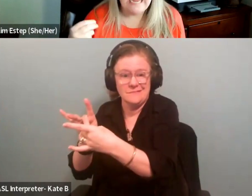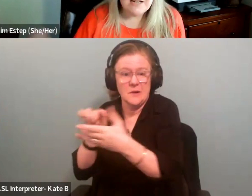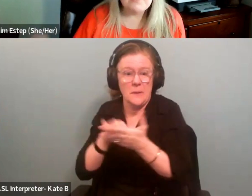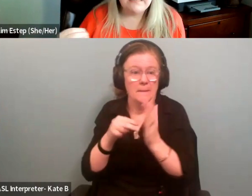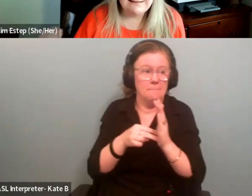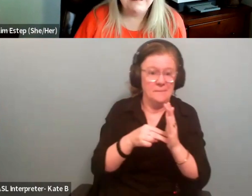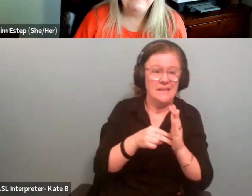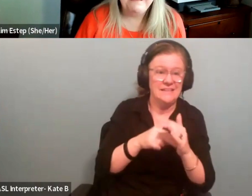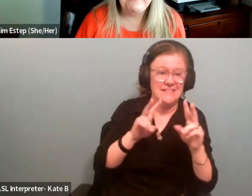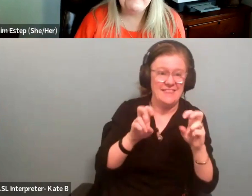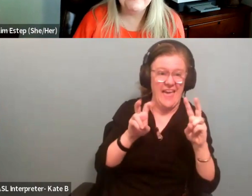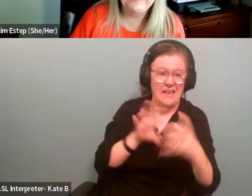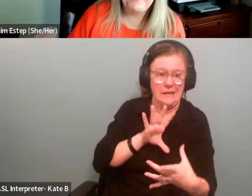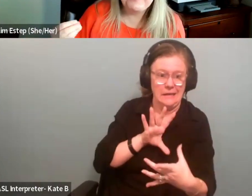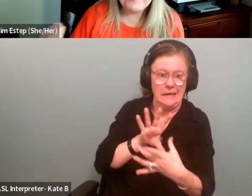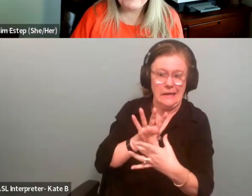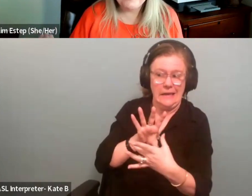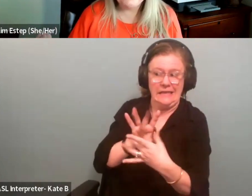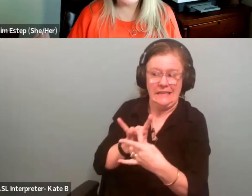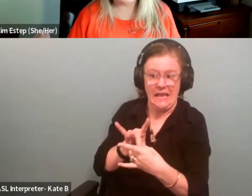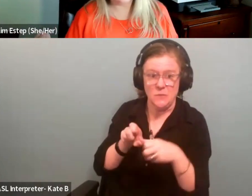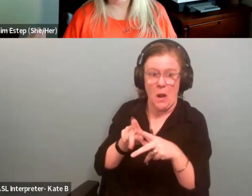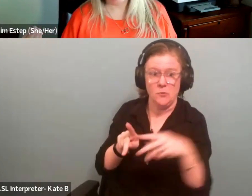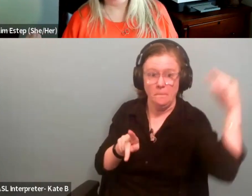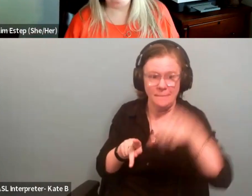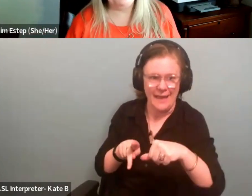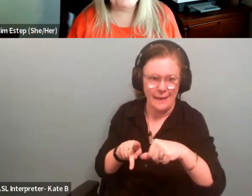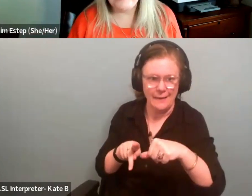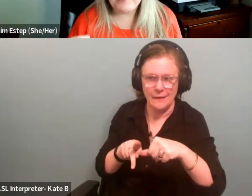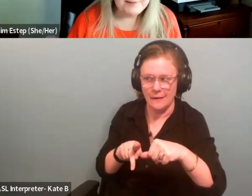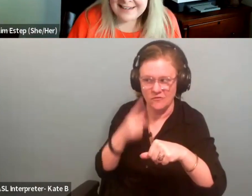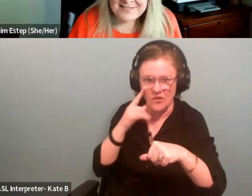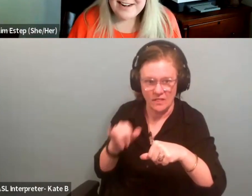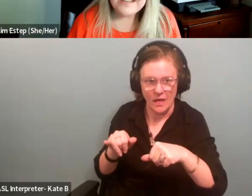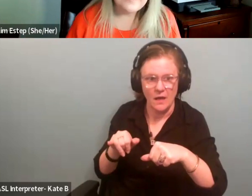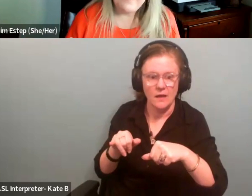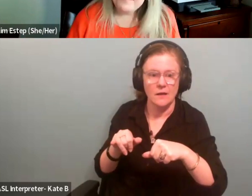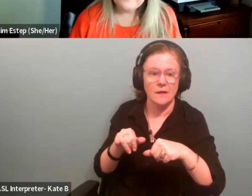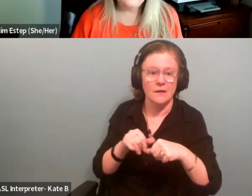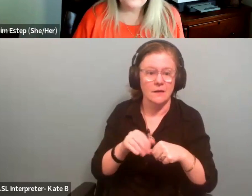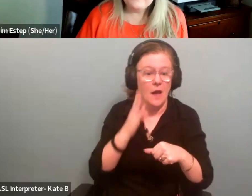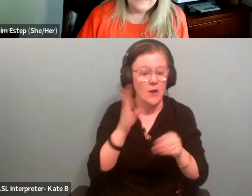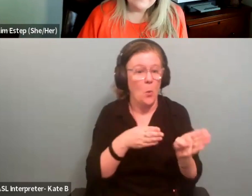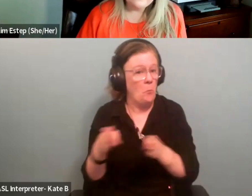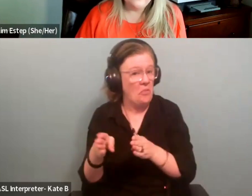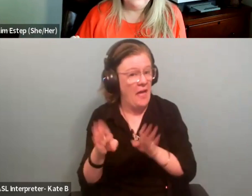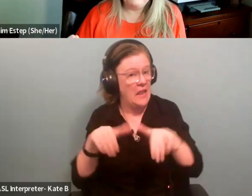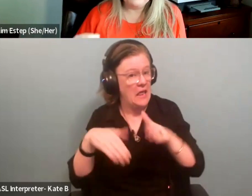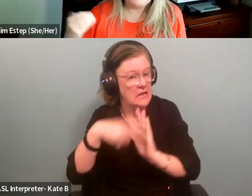engagement opportunities, right? Where a plan of care has not been developed yet, because